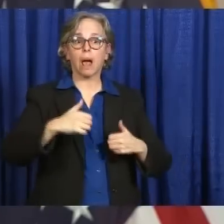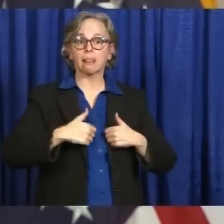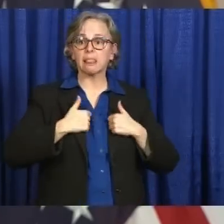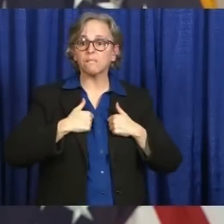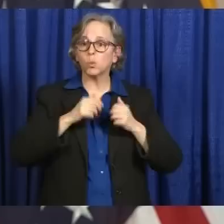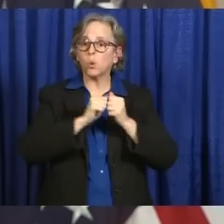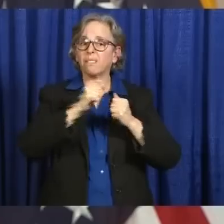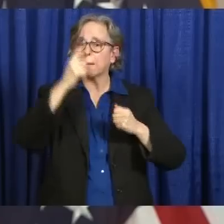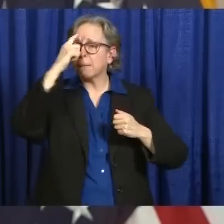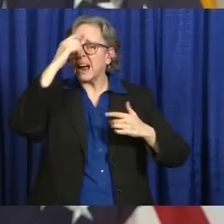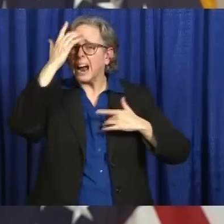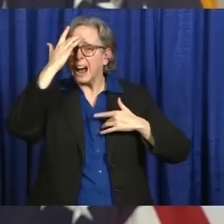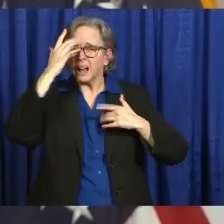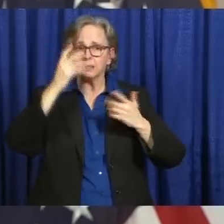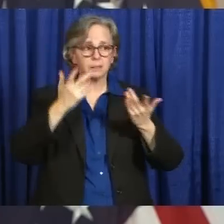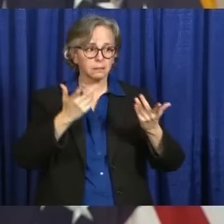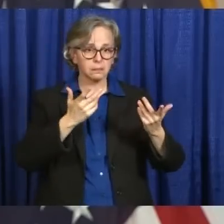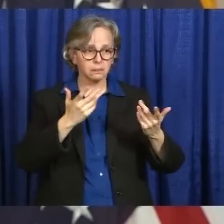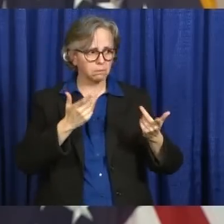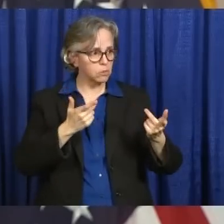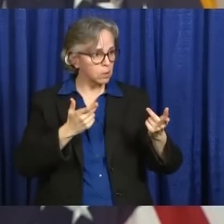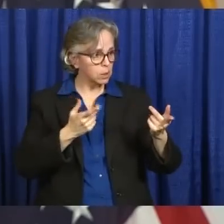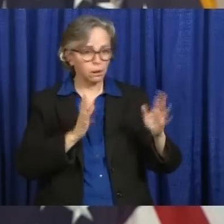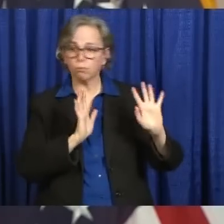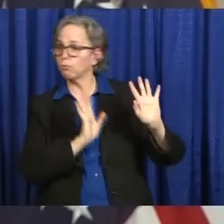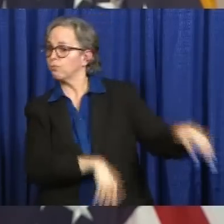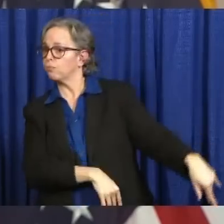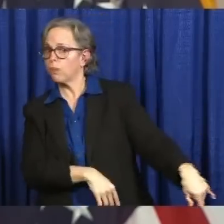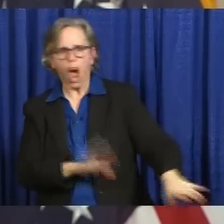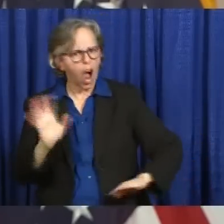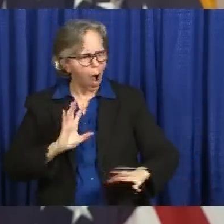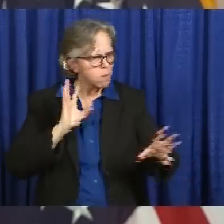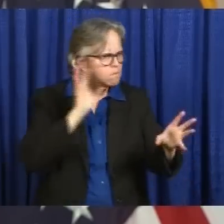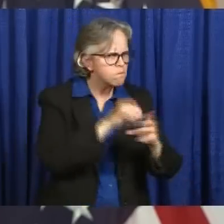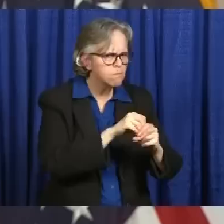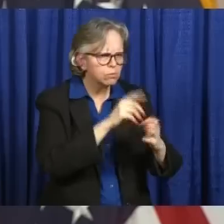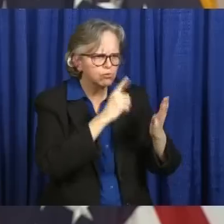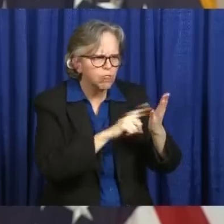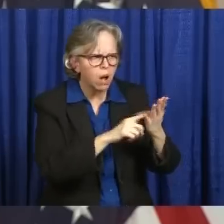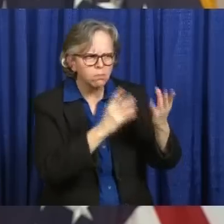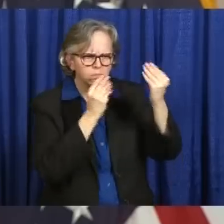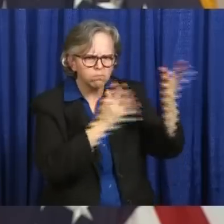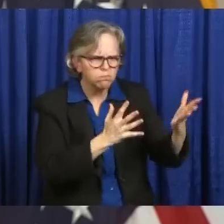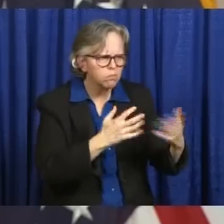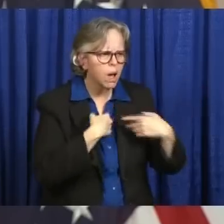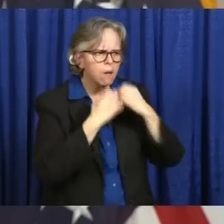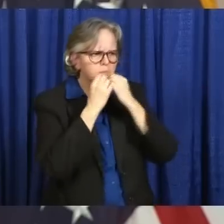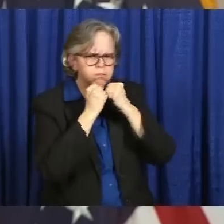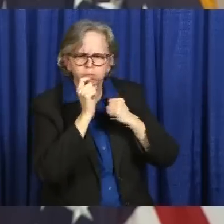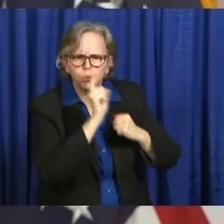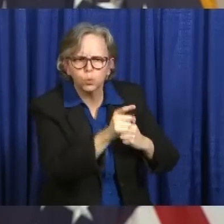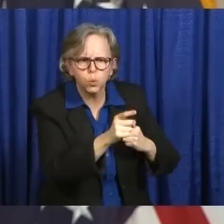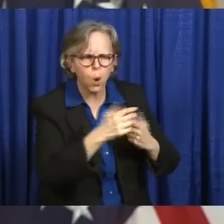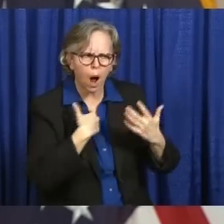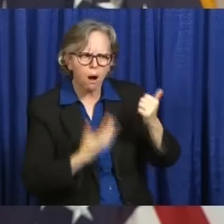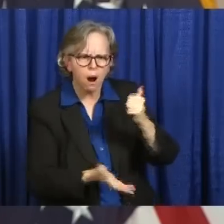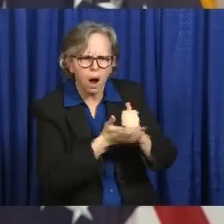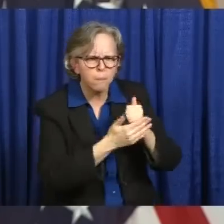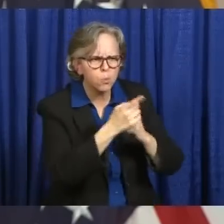TODAY. ASKED THEM HOW IT IS GOING AND IF THEY ARE STAYING CONNECTED TO THEIR RECOVERY RE- SPORTS. LET THEM KNOW YOU CARE AND ARE HERE TO HELP. THE SAME IS TRUE FOR PEOPLE LIVING WITH MENTAL